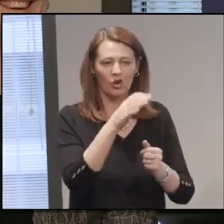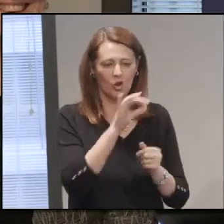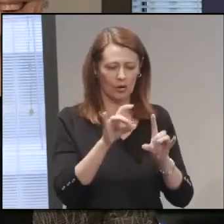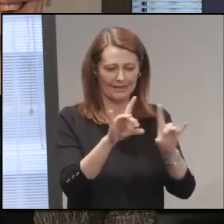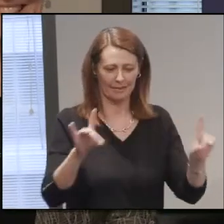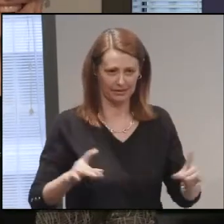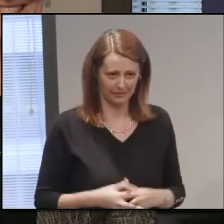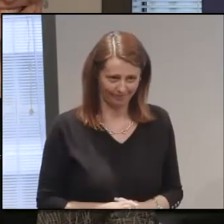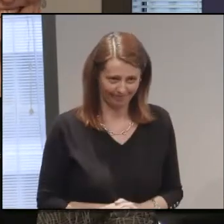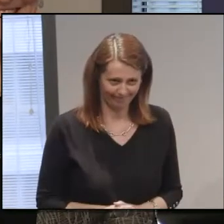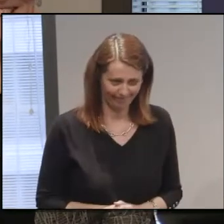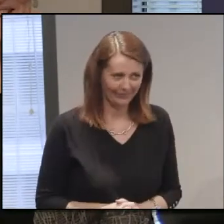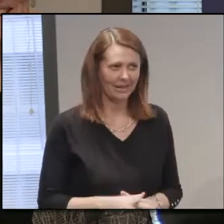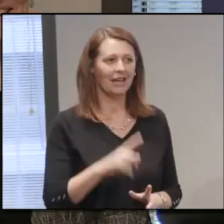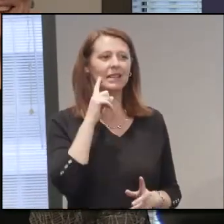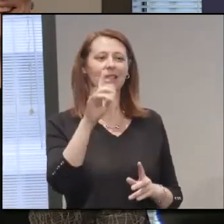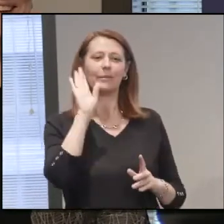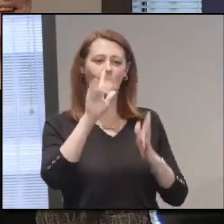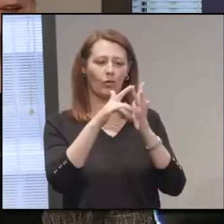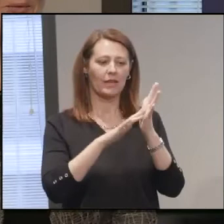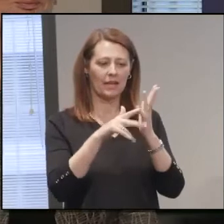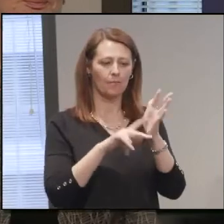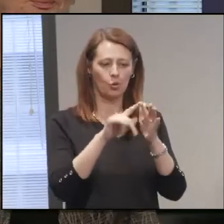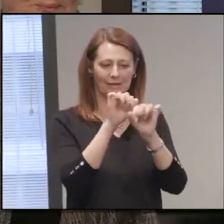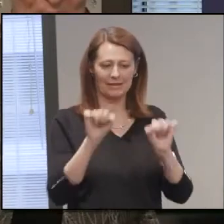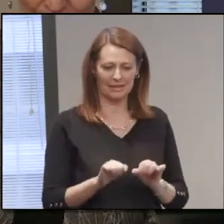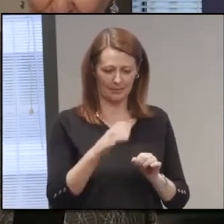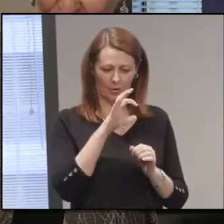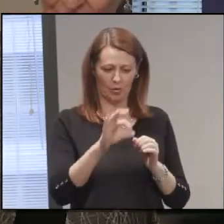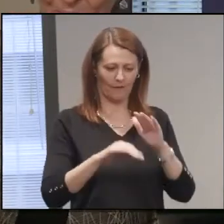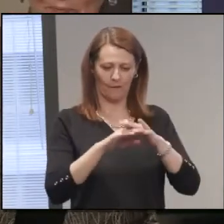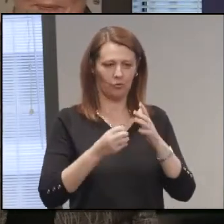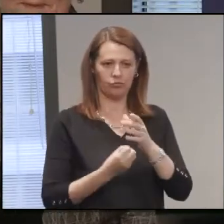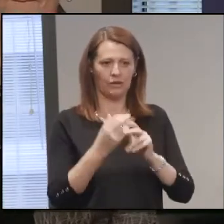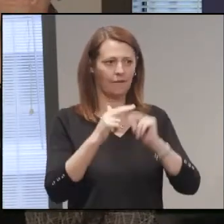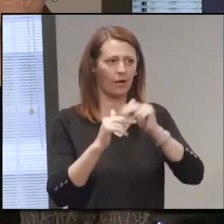So, I mentioned the immune system is immature at birth. We have to learn, our immune system